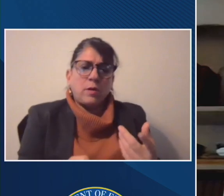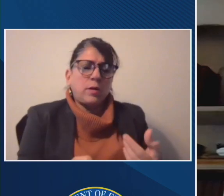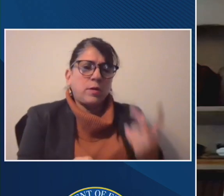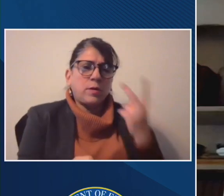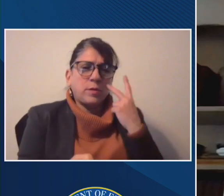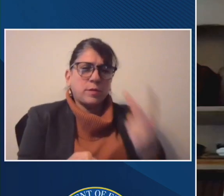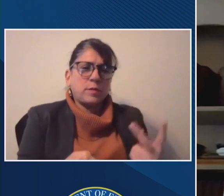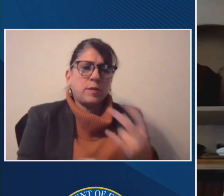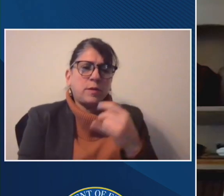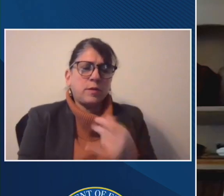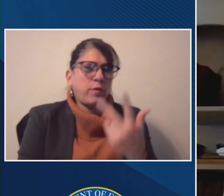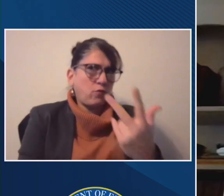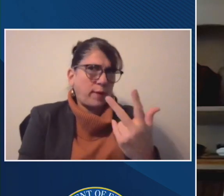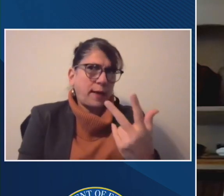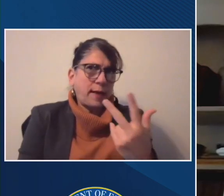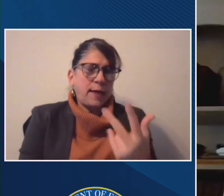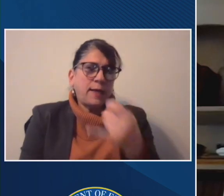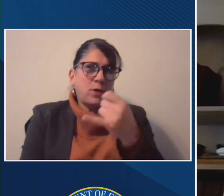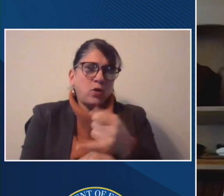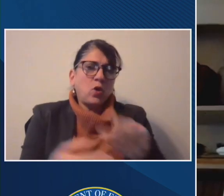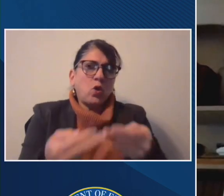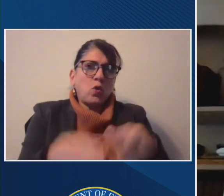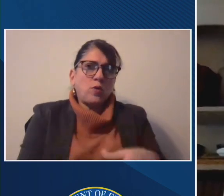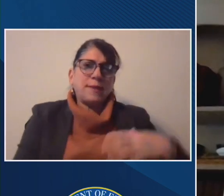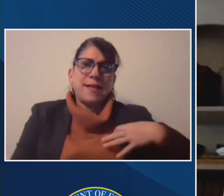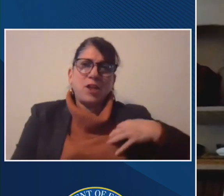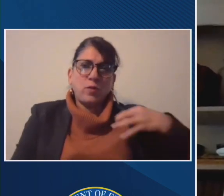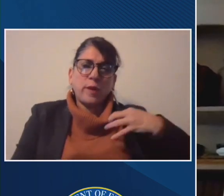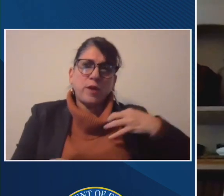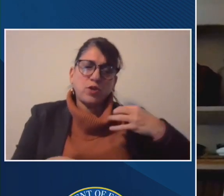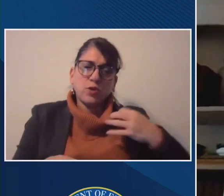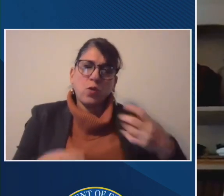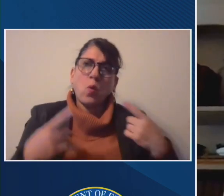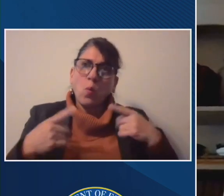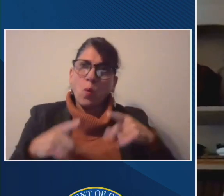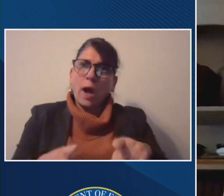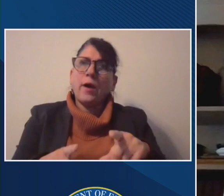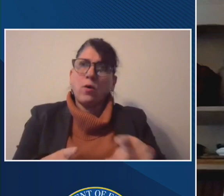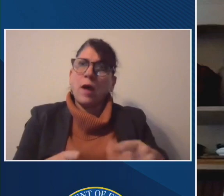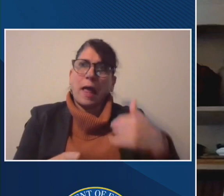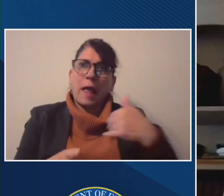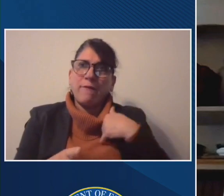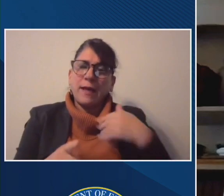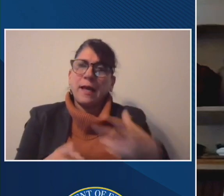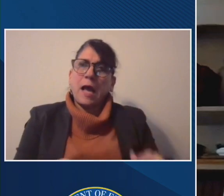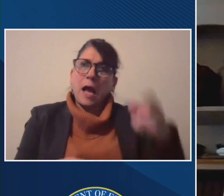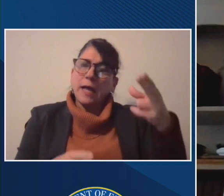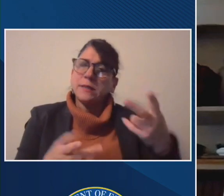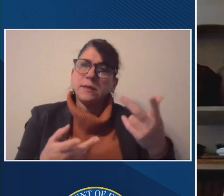loses eligibility while on heightened cash management. So what we're talking about here is if it's only if an institution is